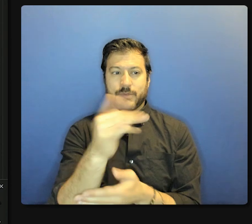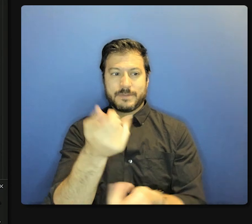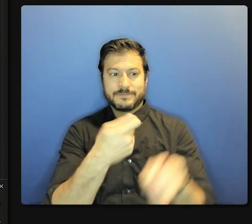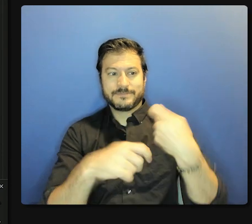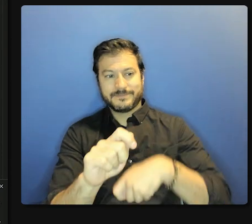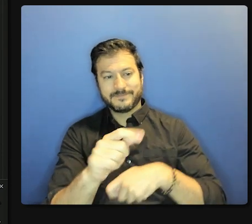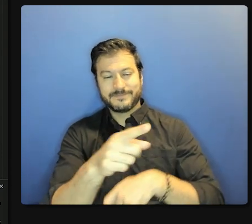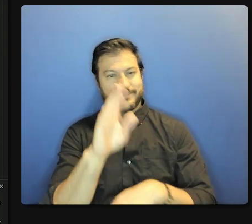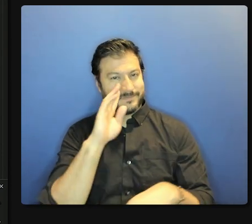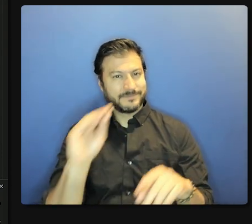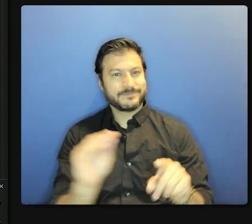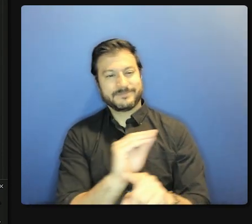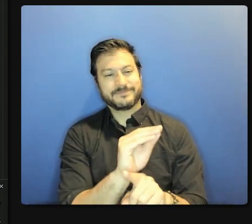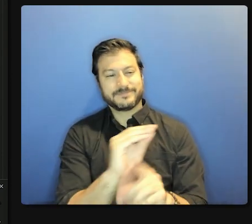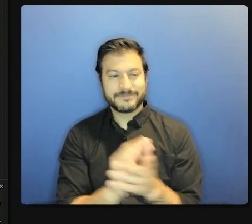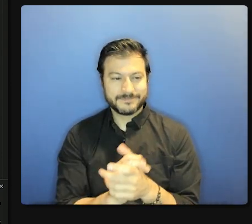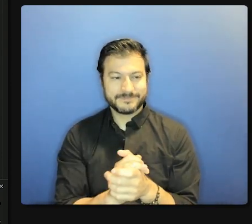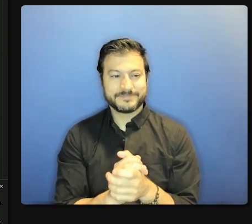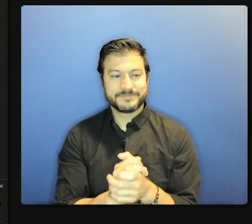that button will reflect that custom asset.